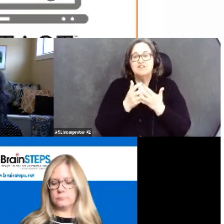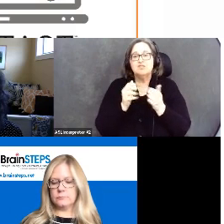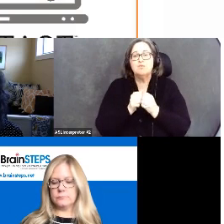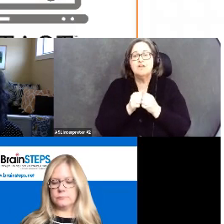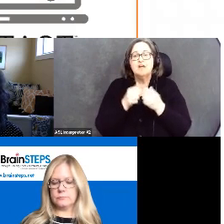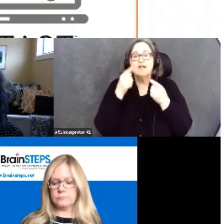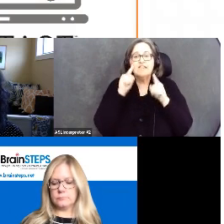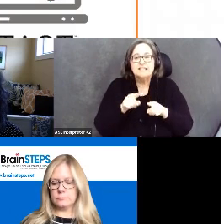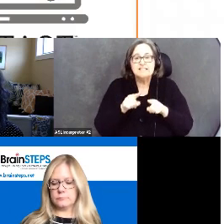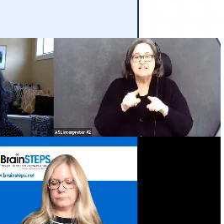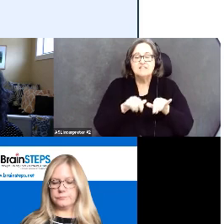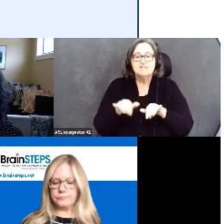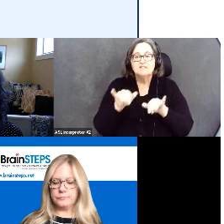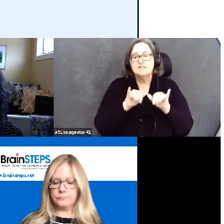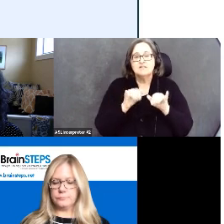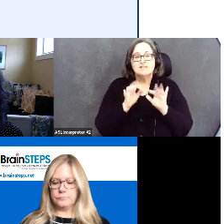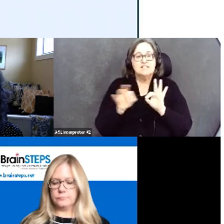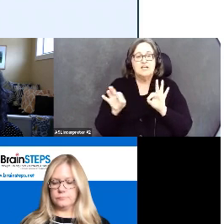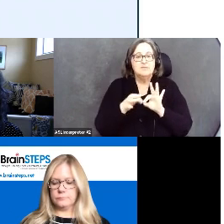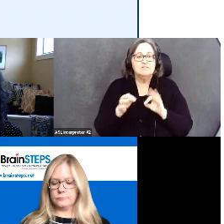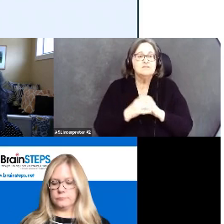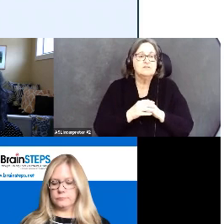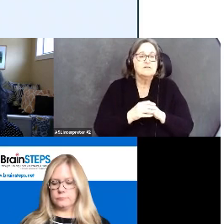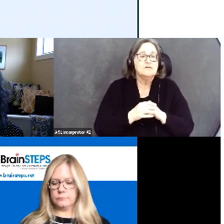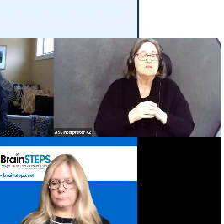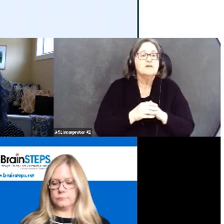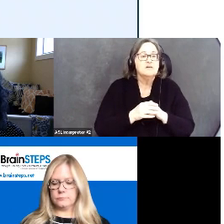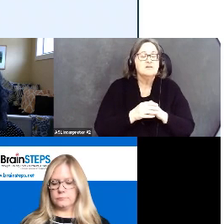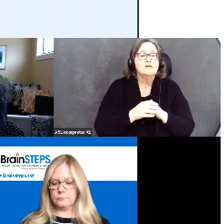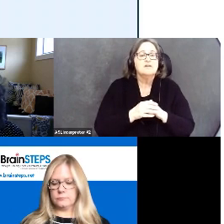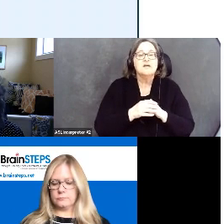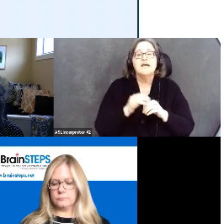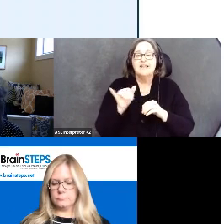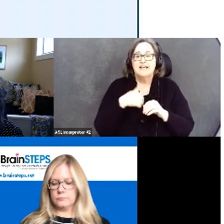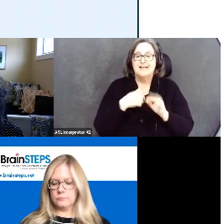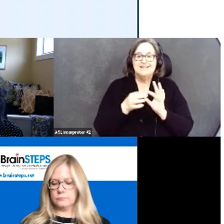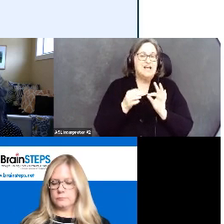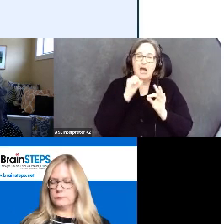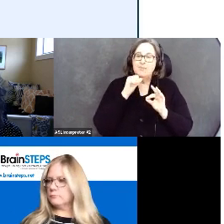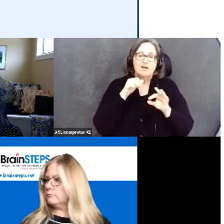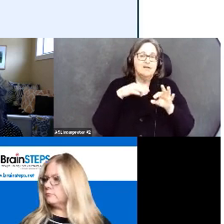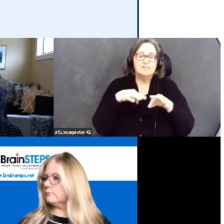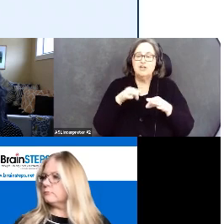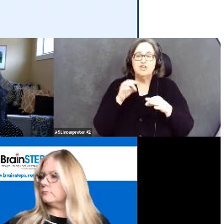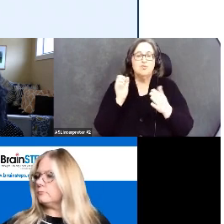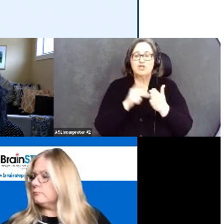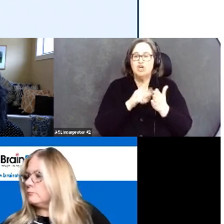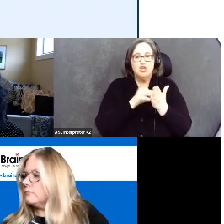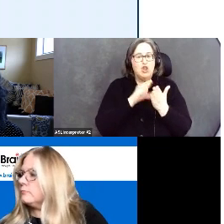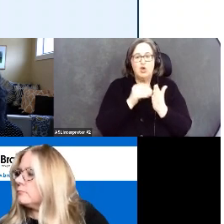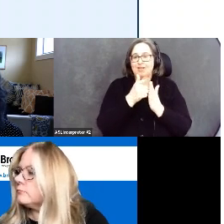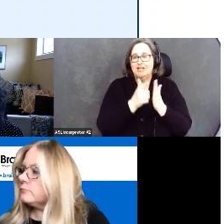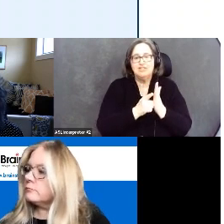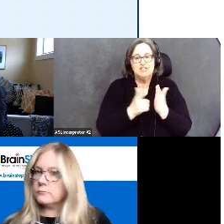Next slide. As I said, I am not going to go into return to learn legislation. I know my colleagues